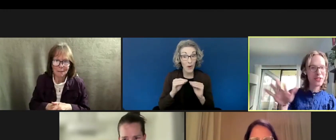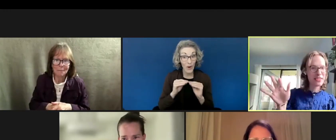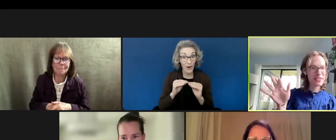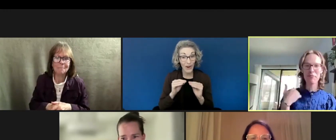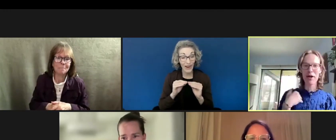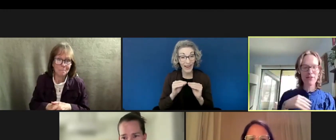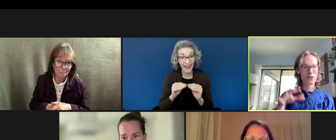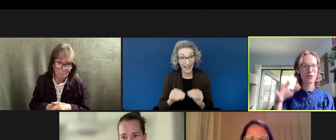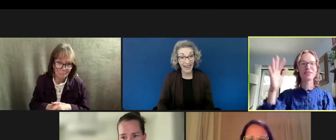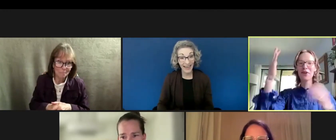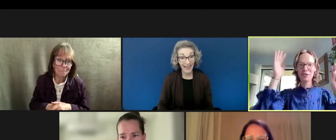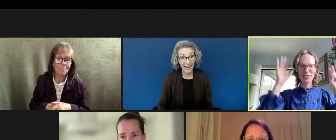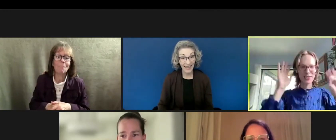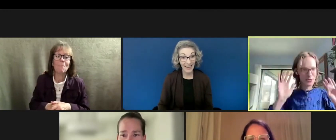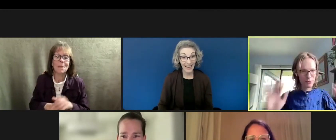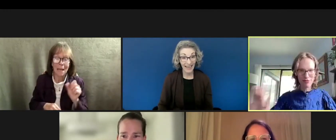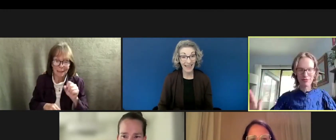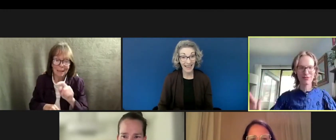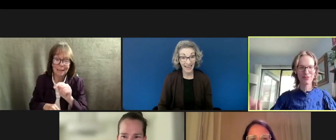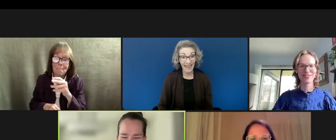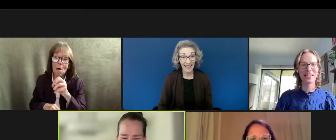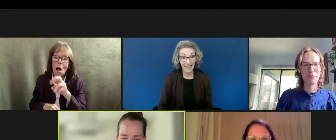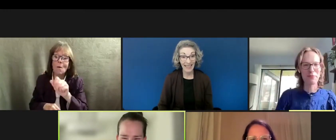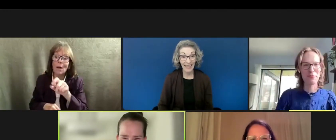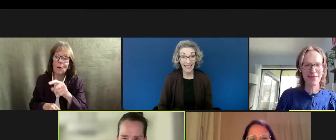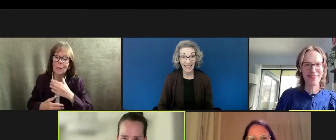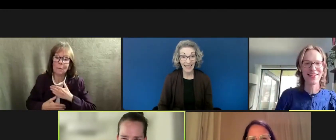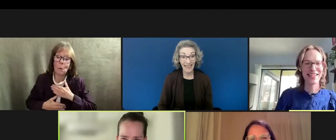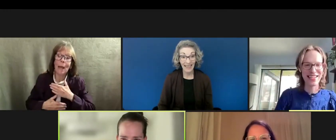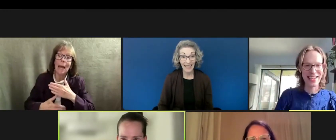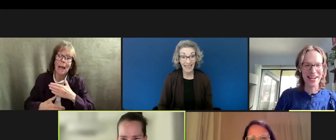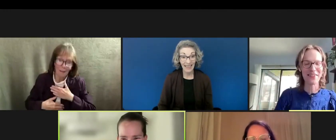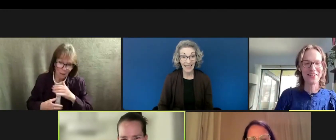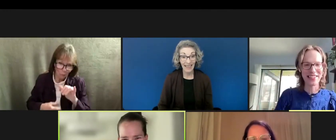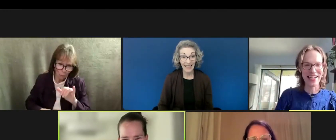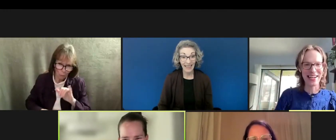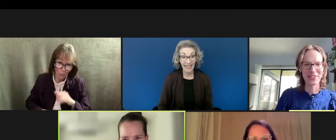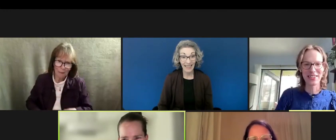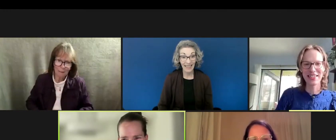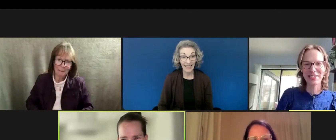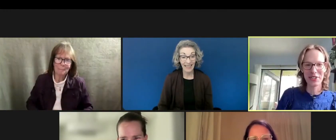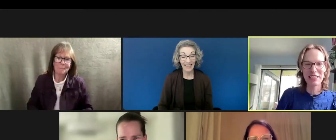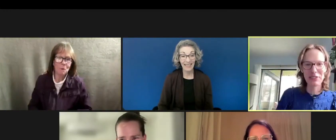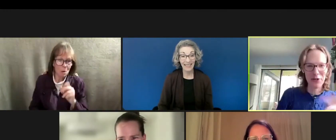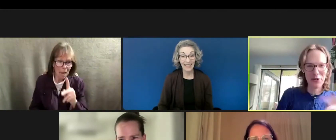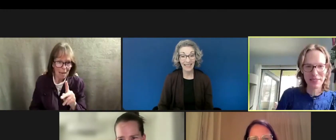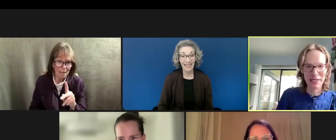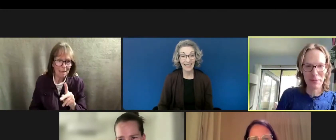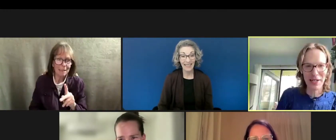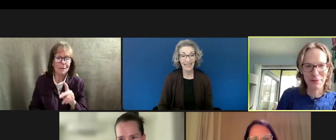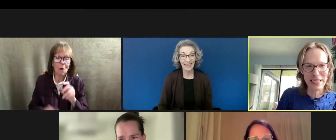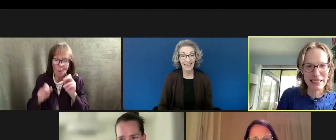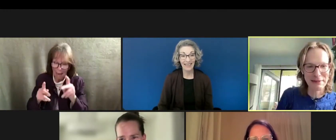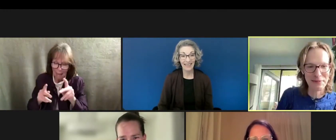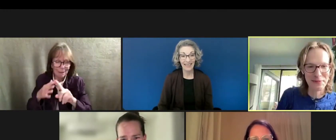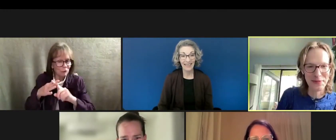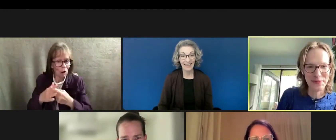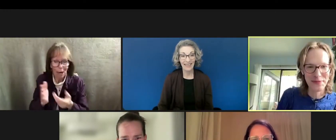you can take a breath too, let's all just take a breath. Yeah, yeah, let's go from the same plot, please.